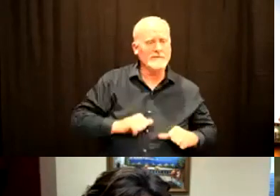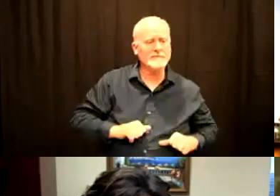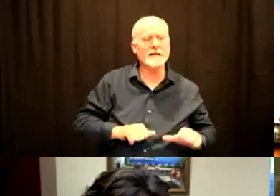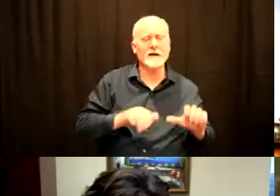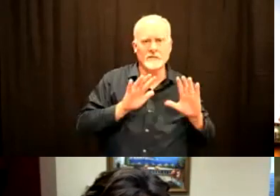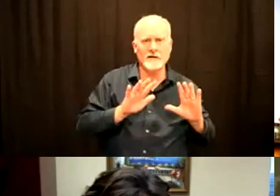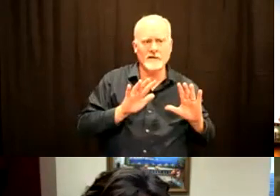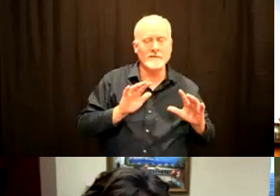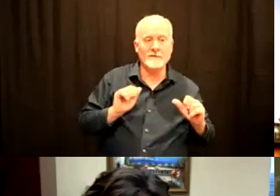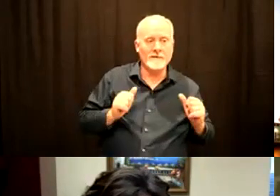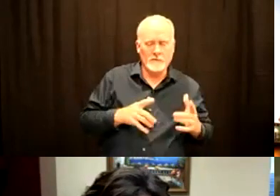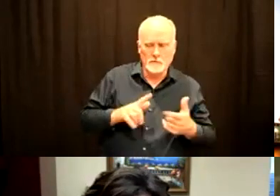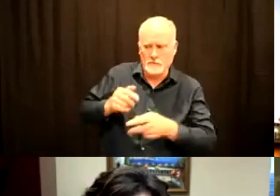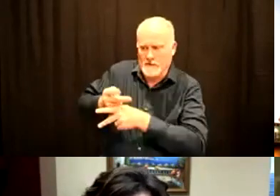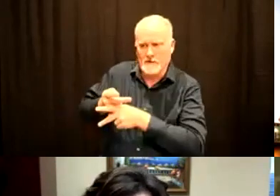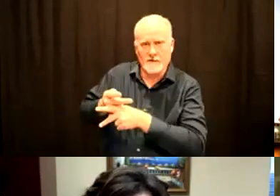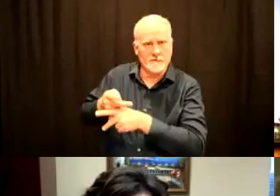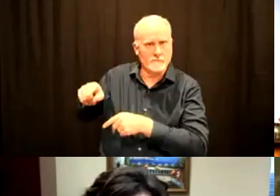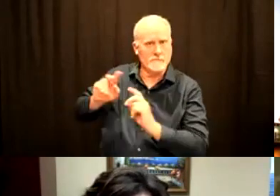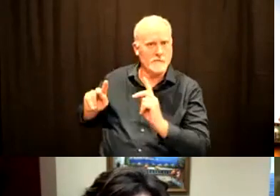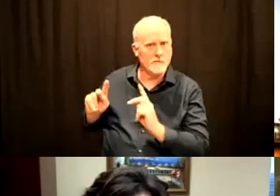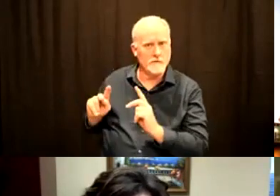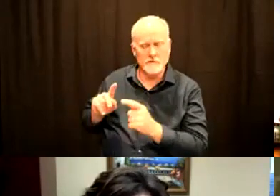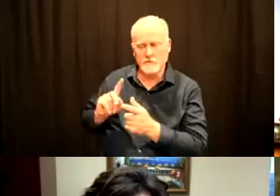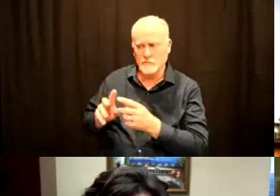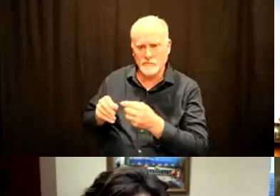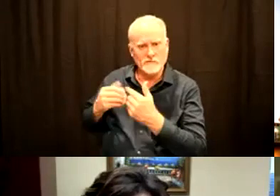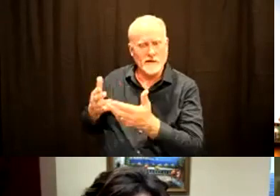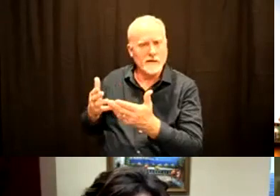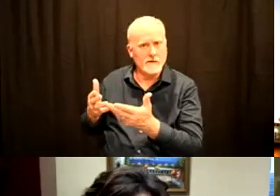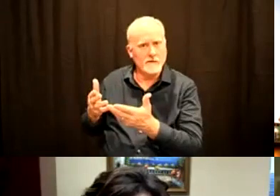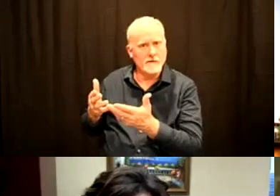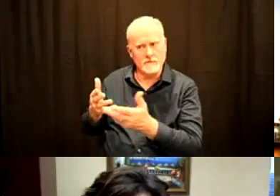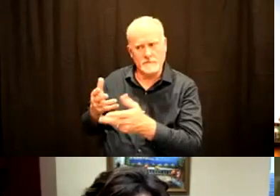take care of our citizens and to provide a great community for you to be proud of and for us to